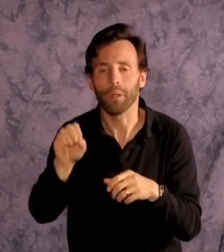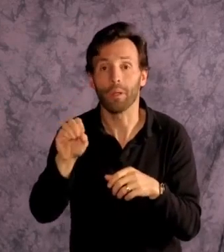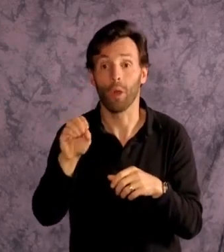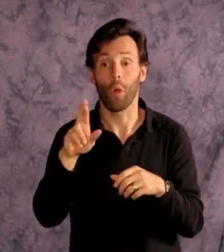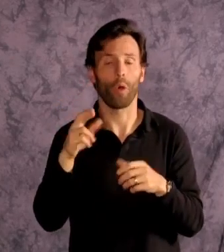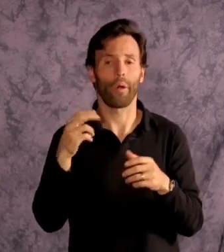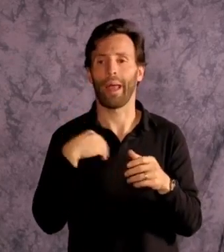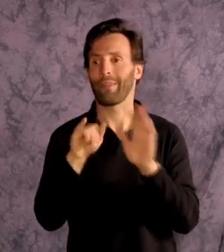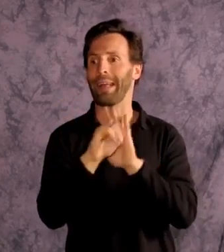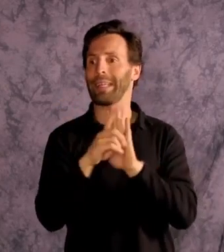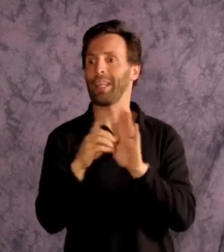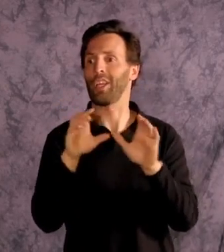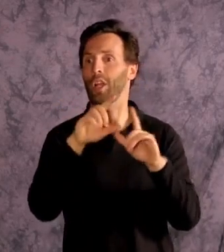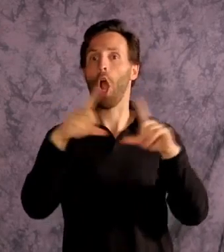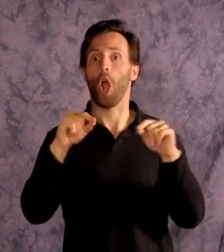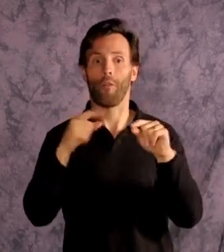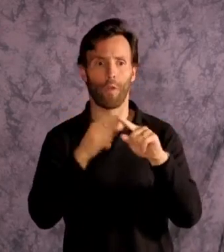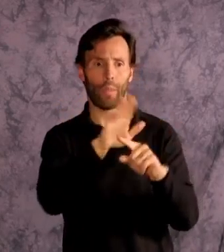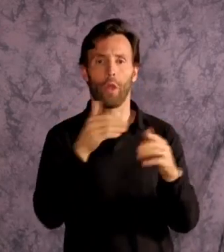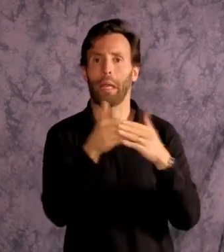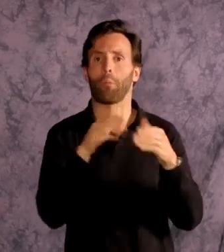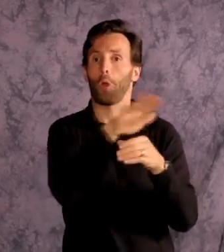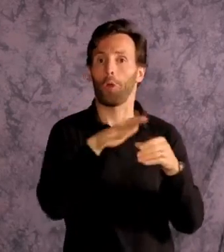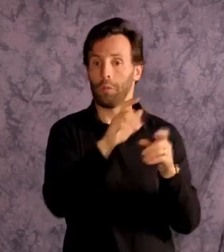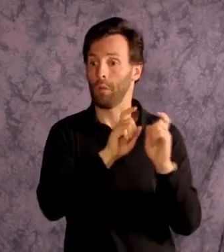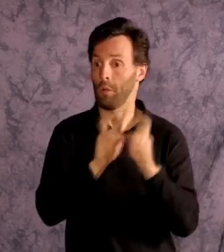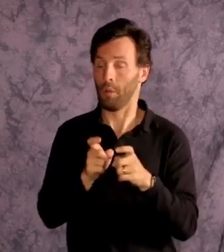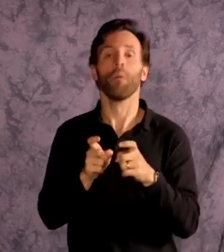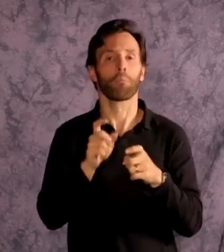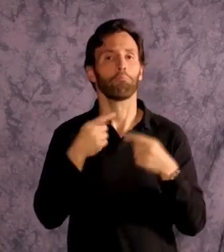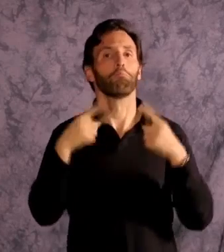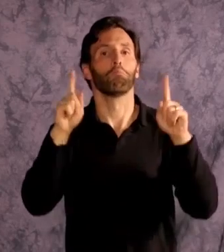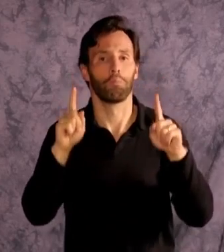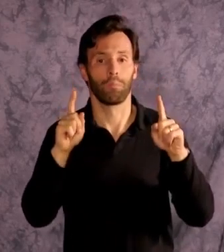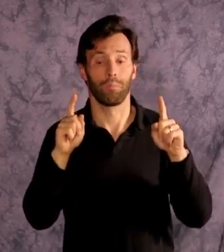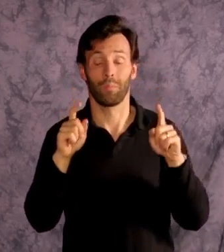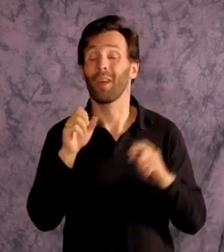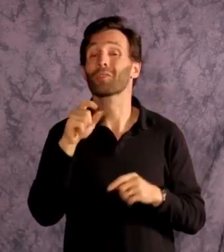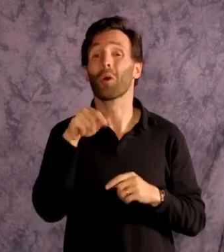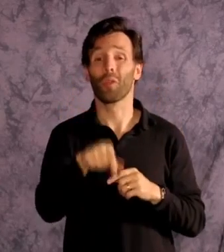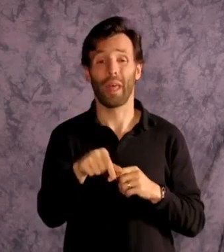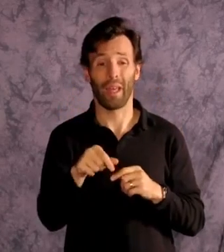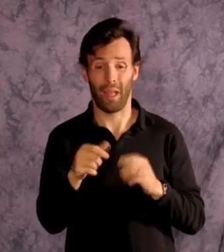utility bill or even a "neighborhood ID card" will do.